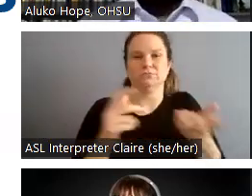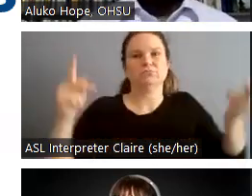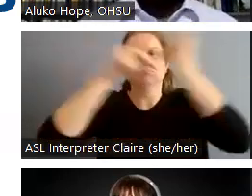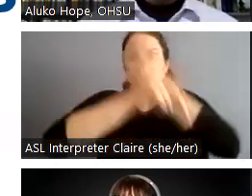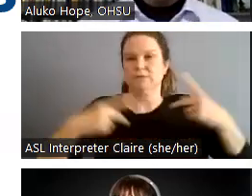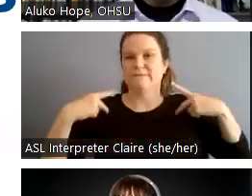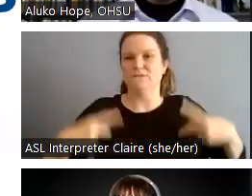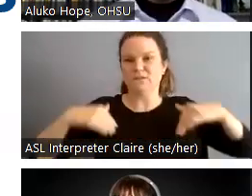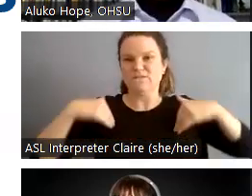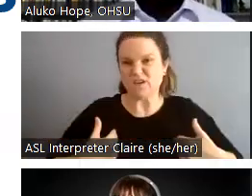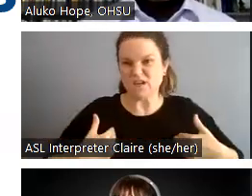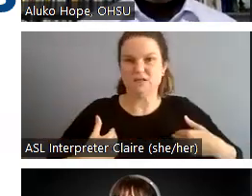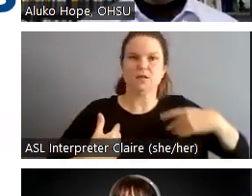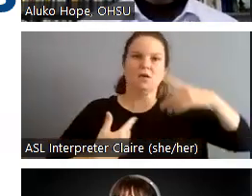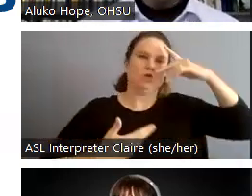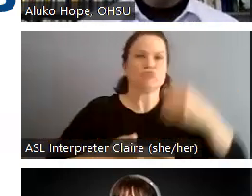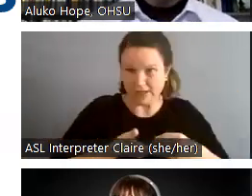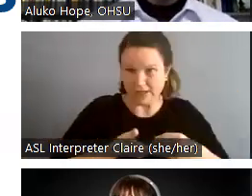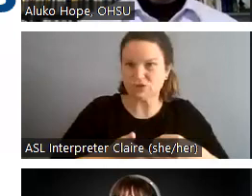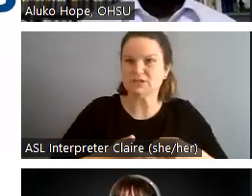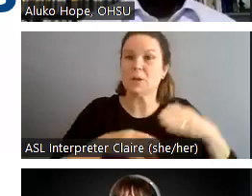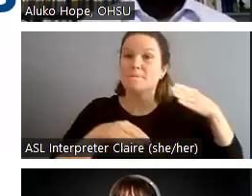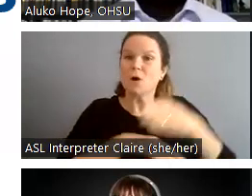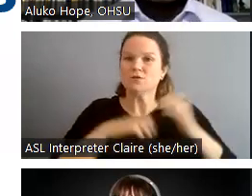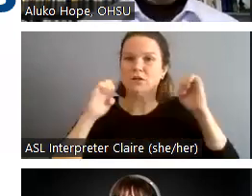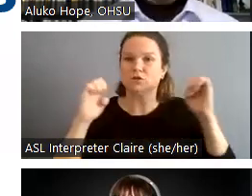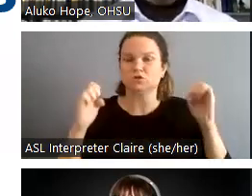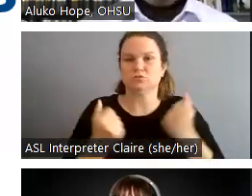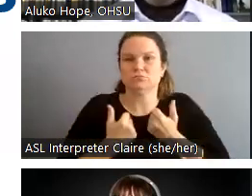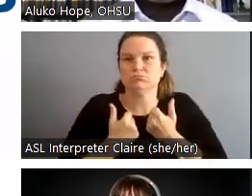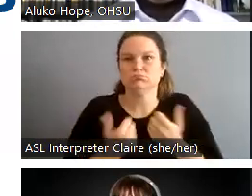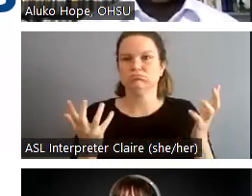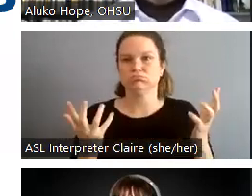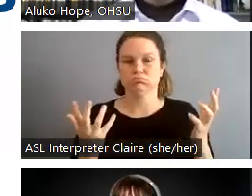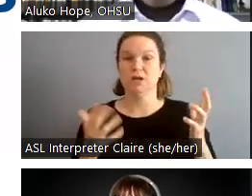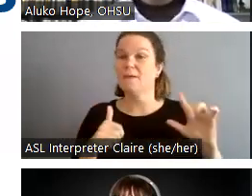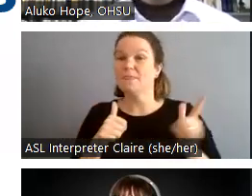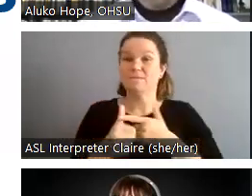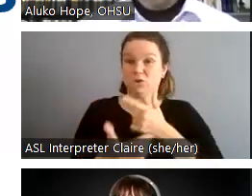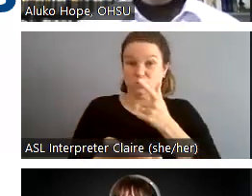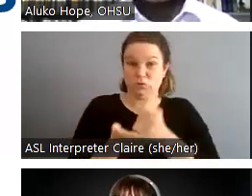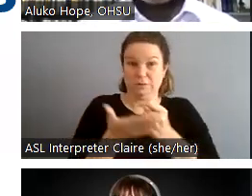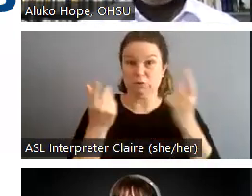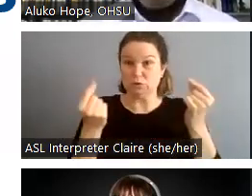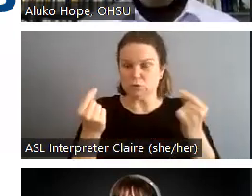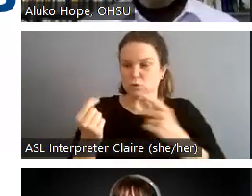leads to more crashes, it leads to post-exertional malaise. And so, the very first part of the treatment is teaching